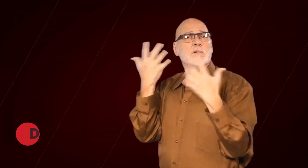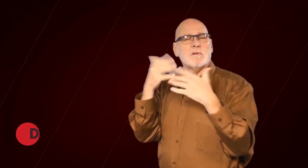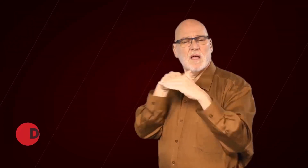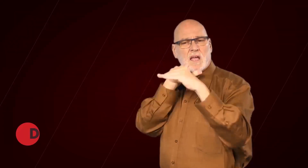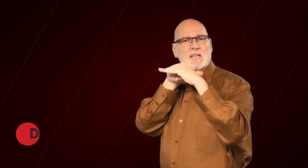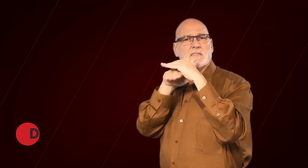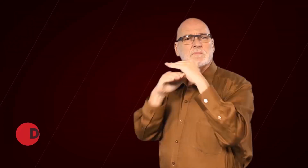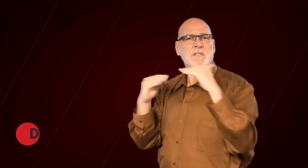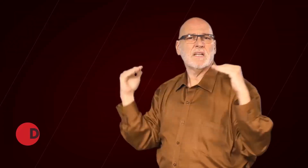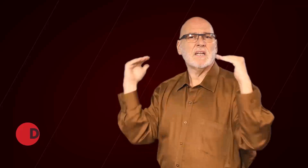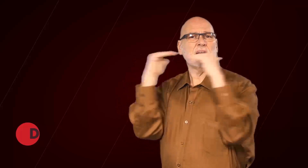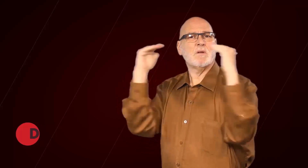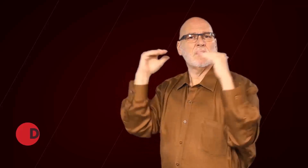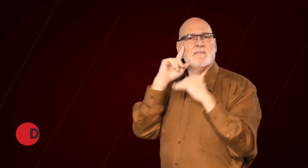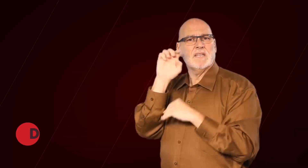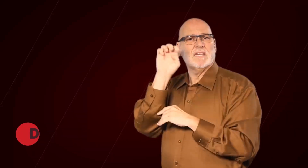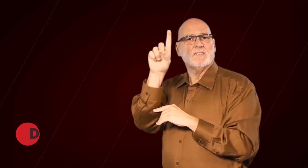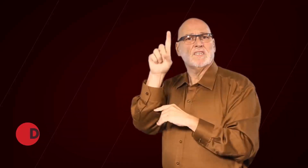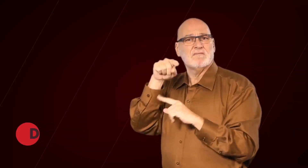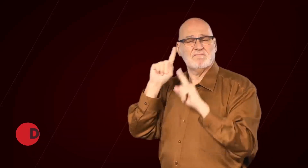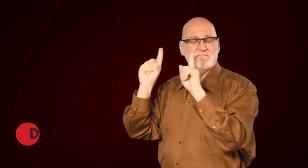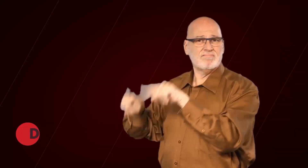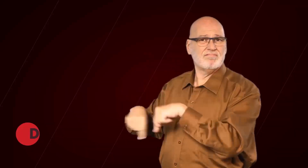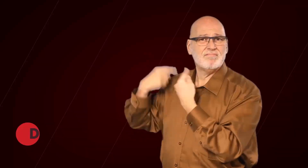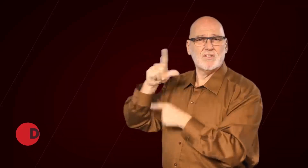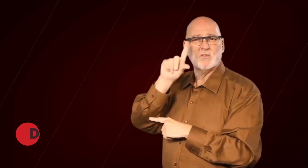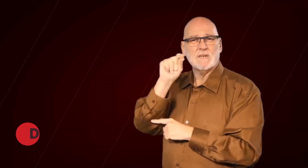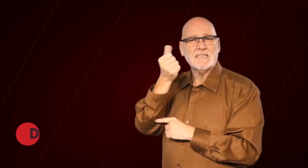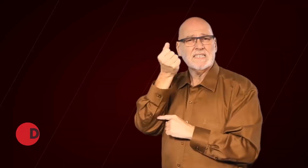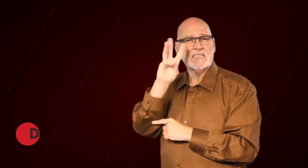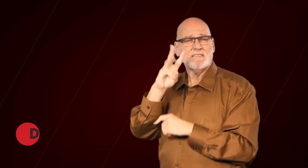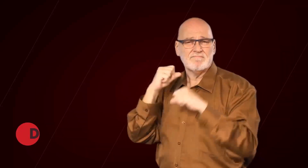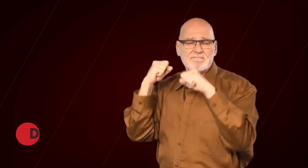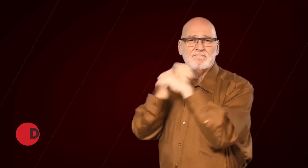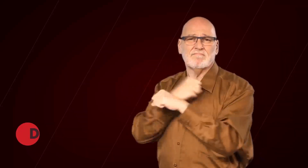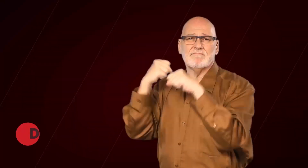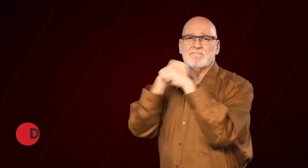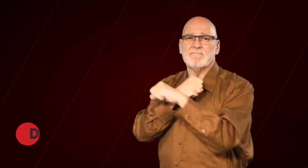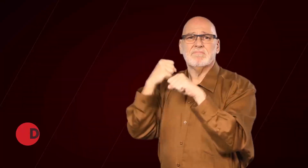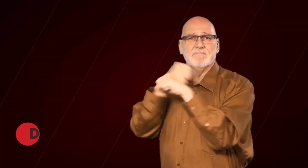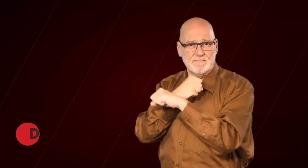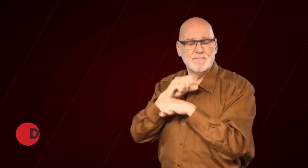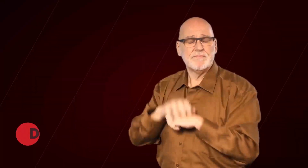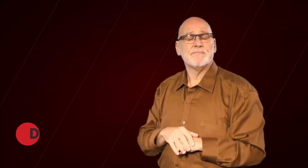equal access to education since 2016.